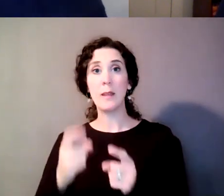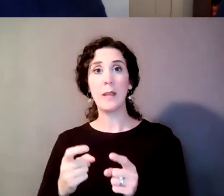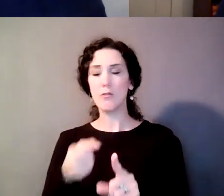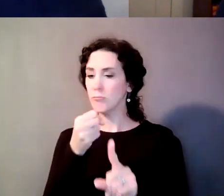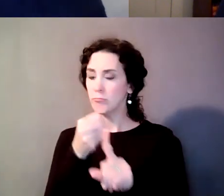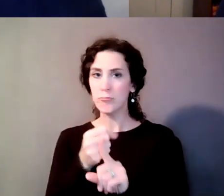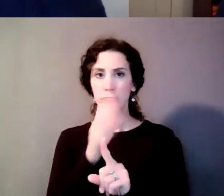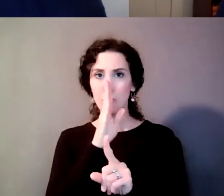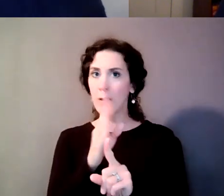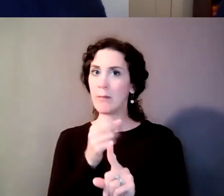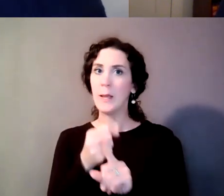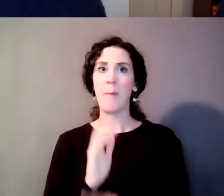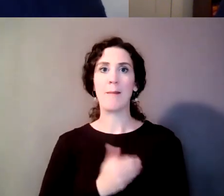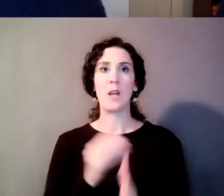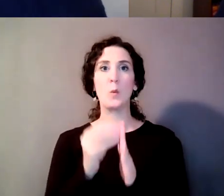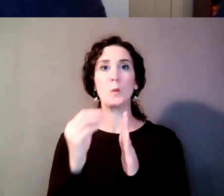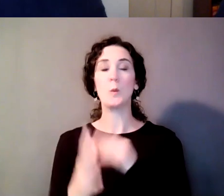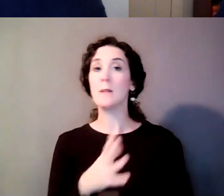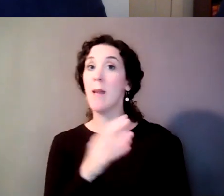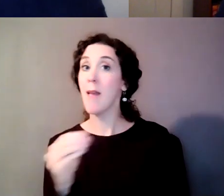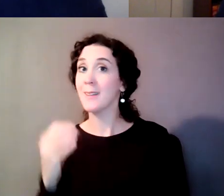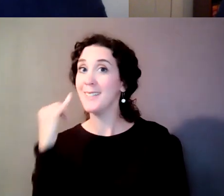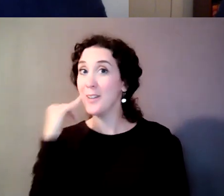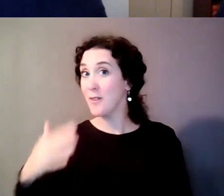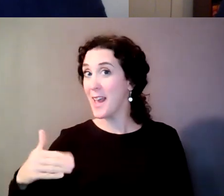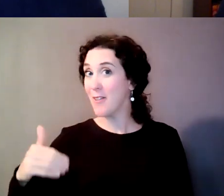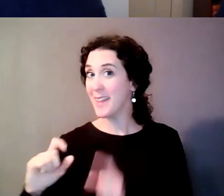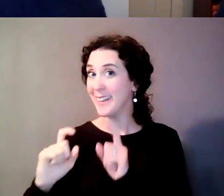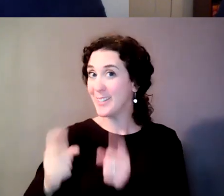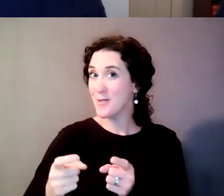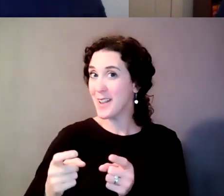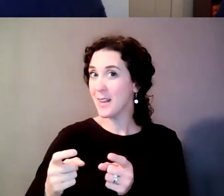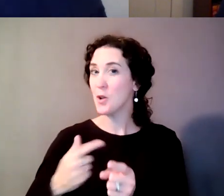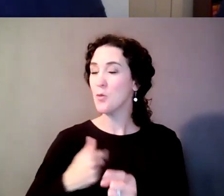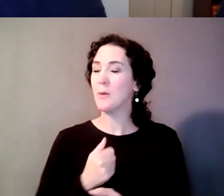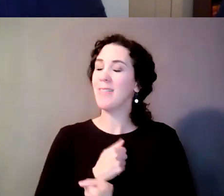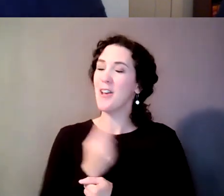on our students, and if you have not made a gift yet we would love for you to still